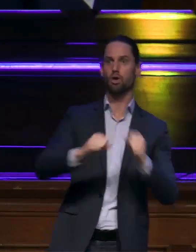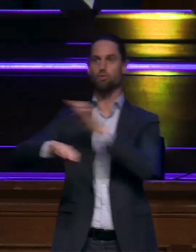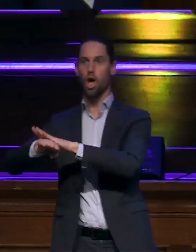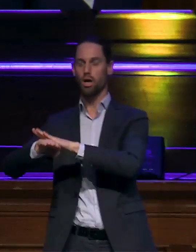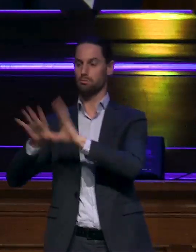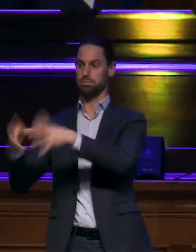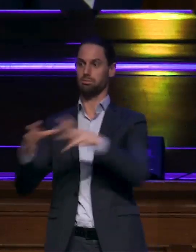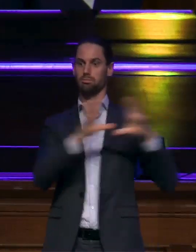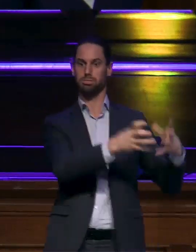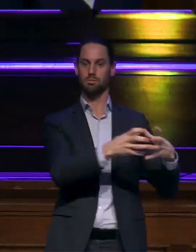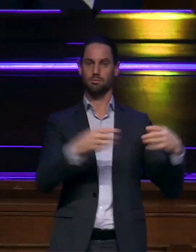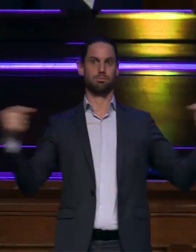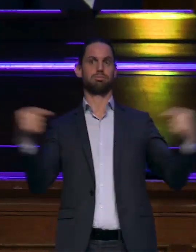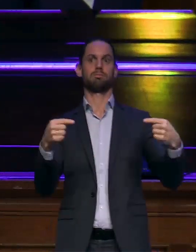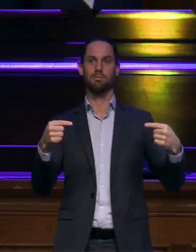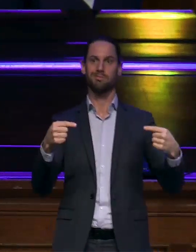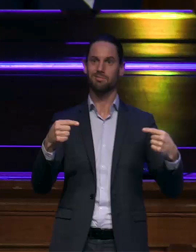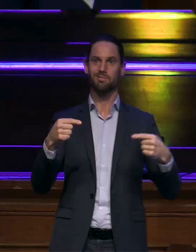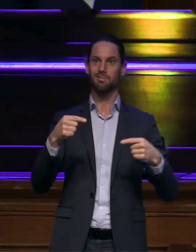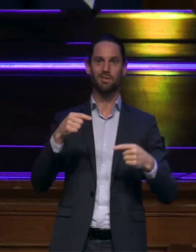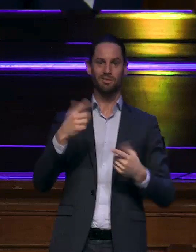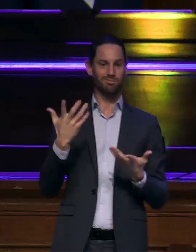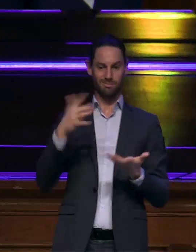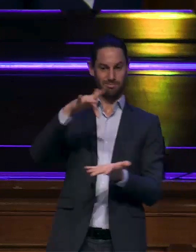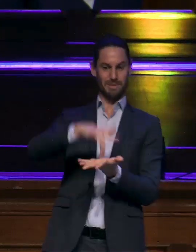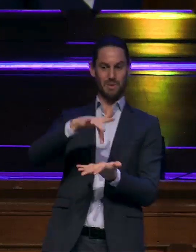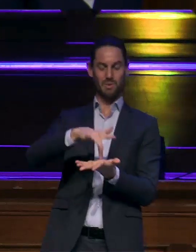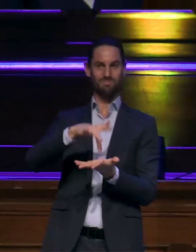extremes no more horribly represented than in New